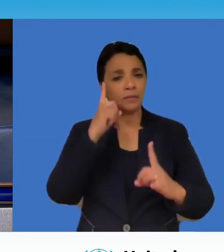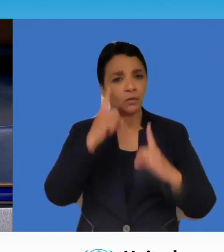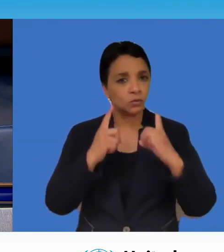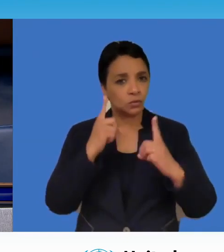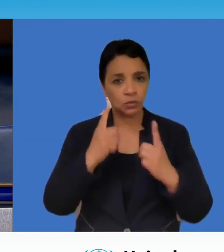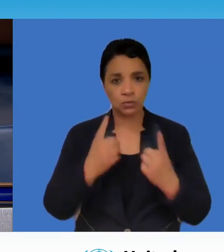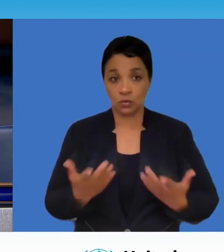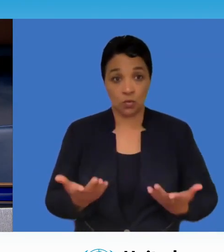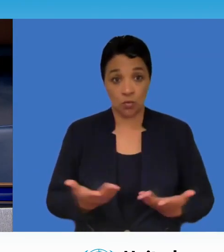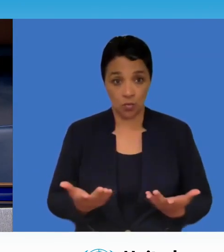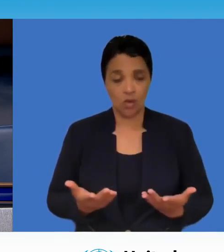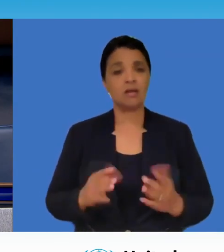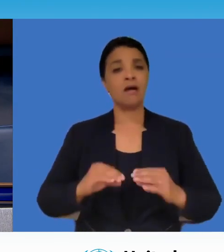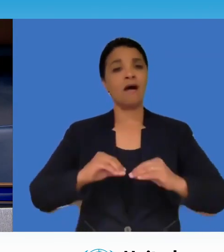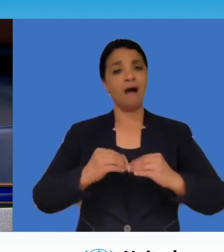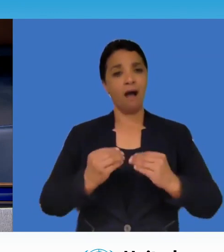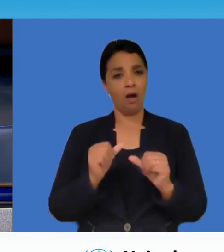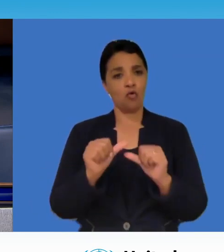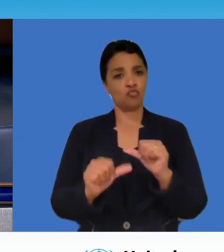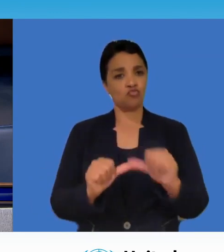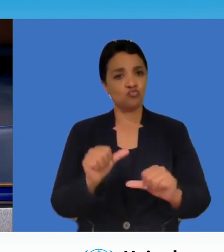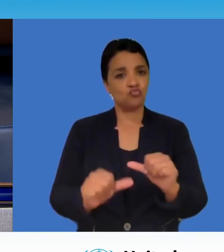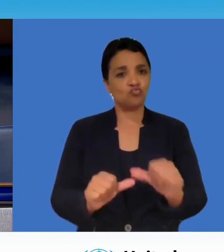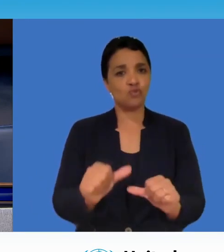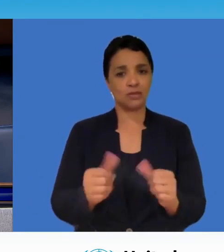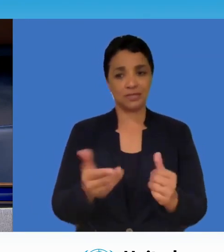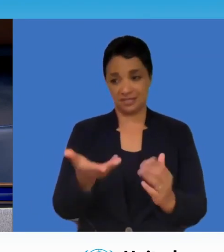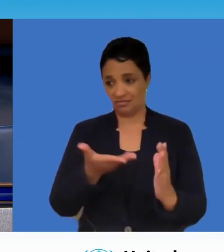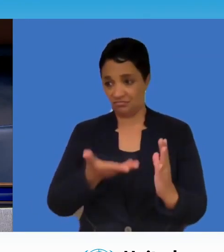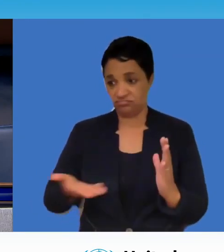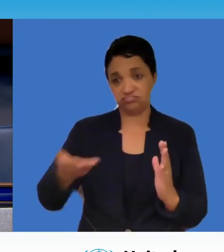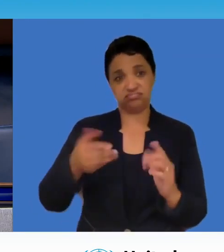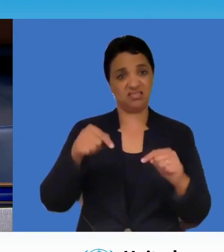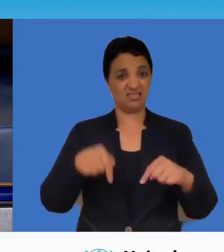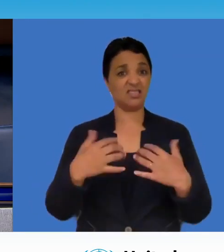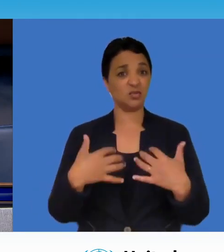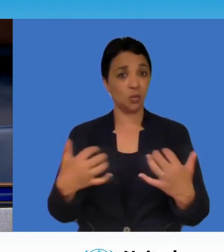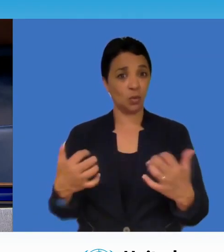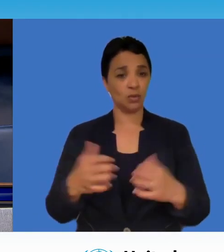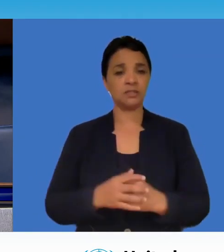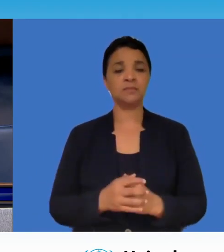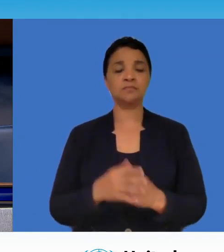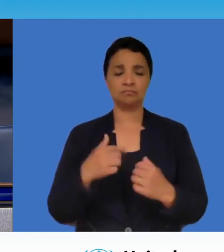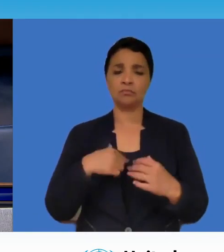process is discussed here in conclusion I would like to reiterate the strong commitment of my